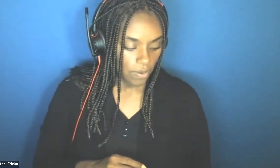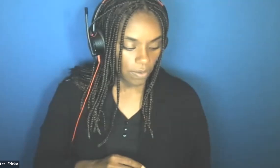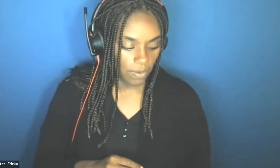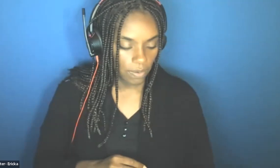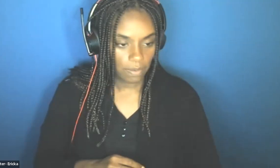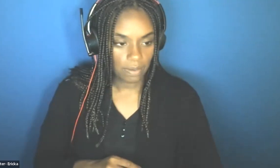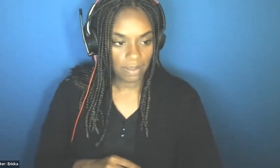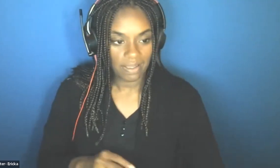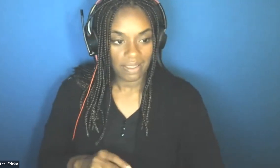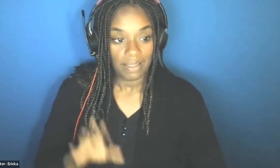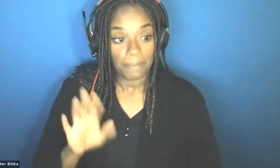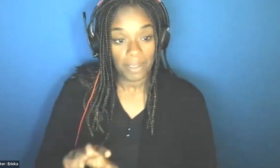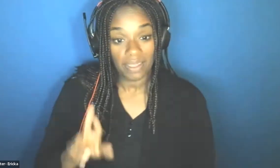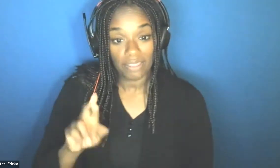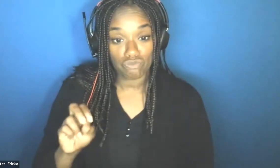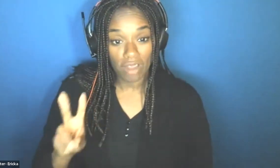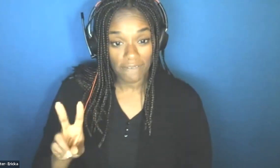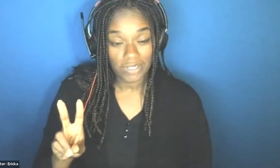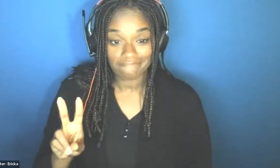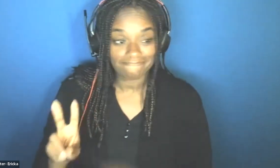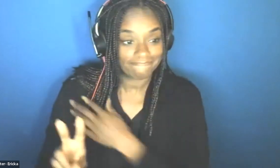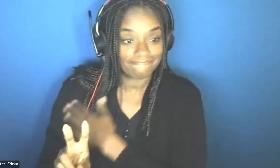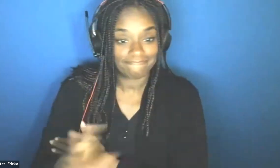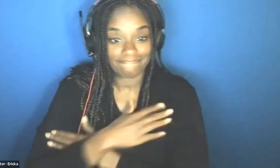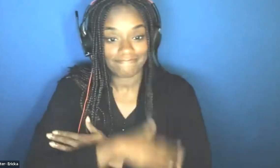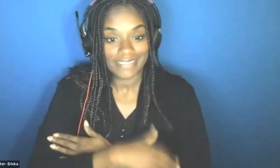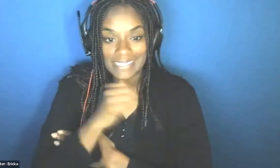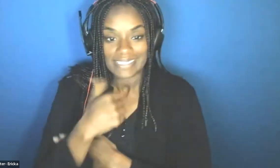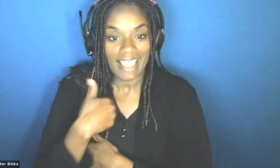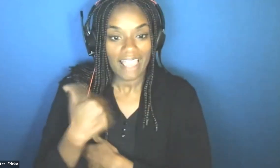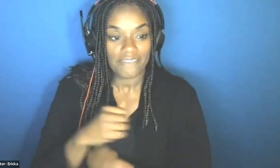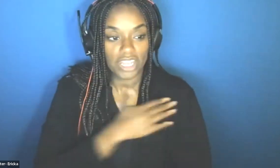It's customary at the signing of a major piece of legislation that the president will give out ceremonial pens to people on the stage with him.